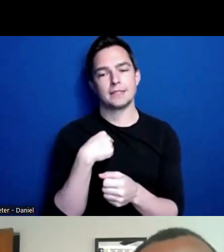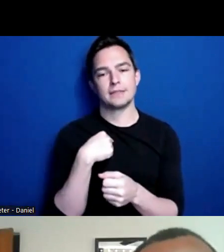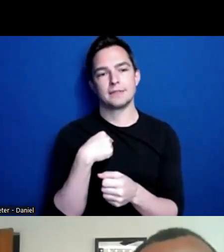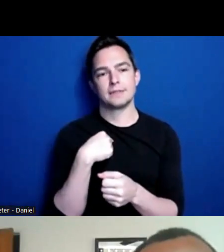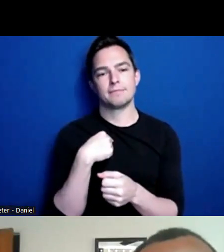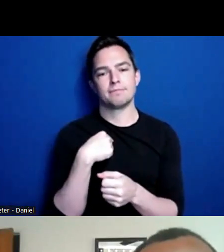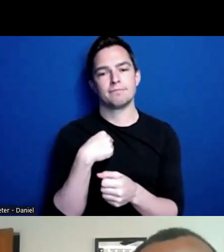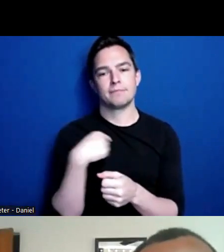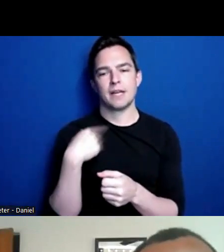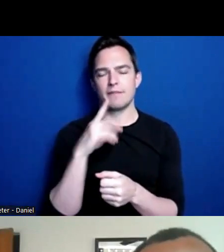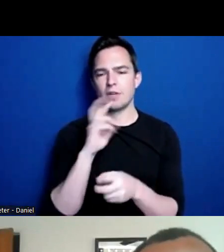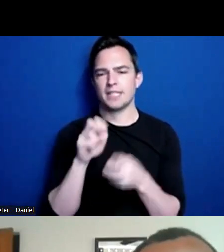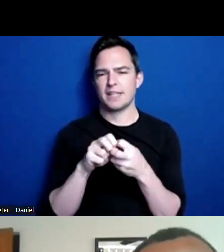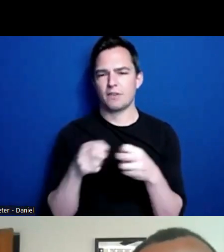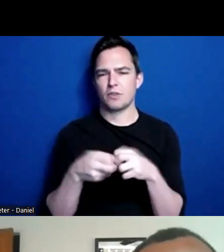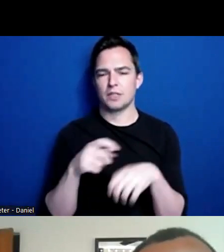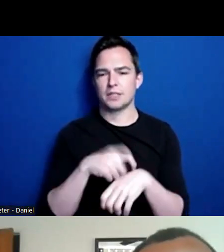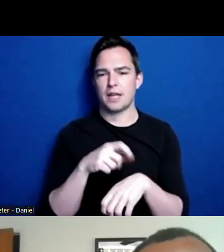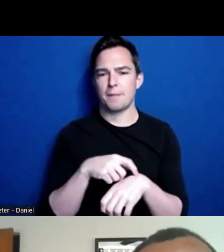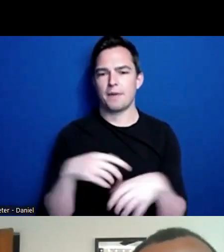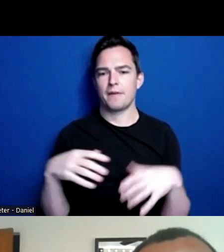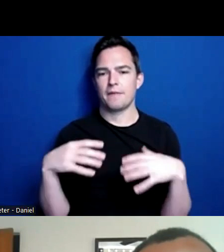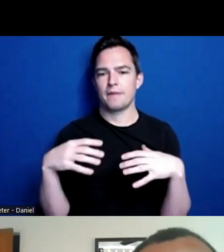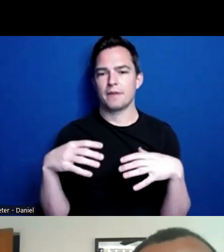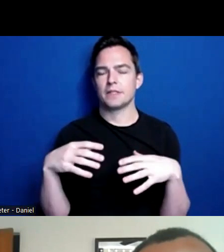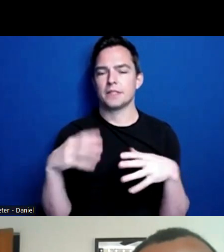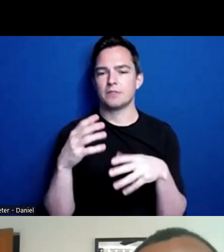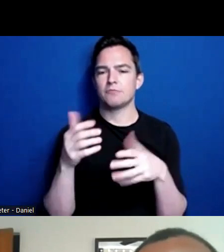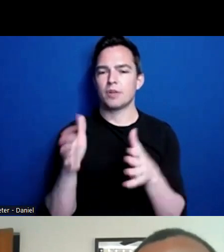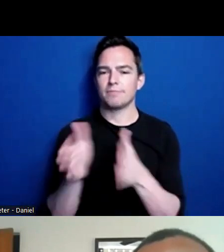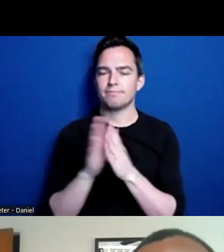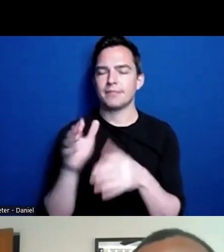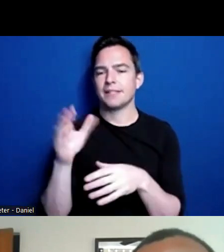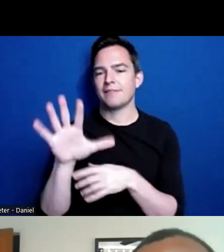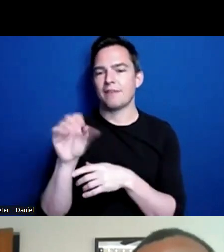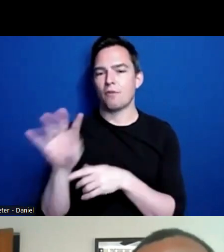really difficult time advocating for 504 accommodations in public school,